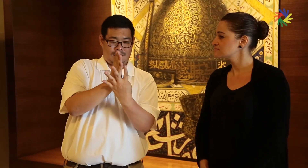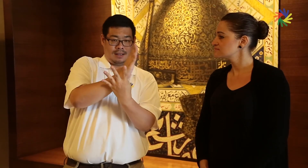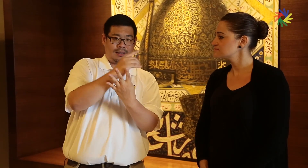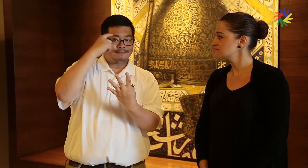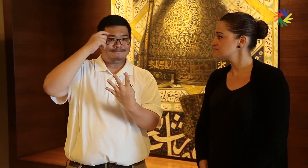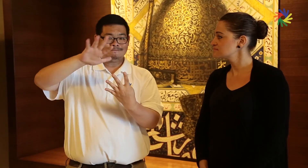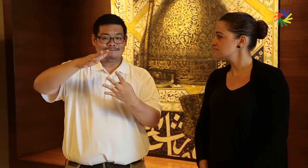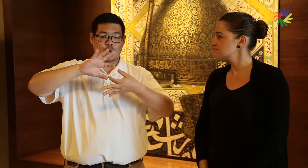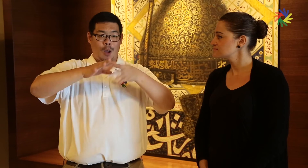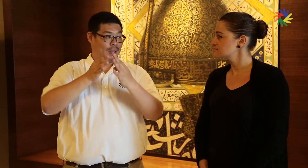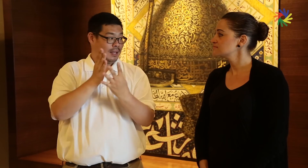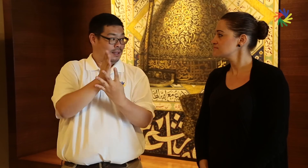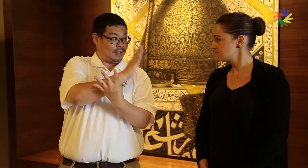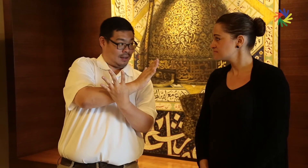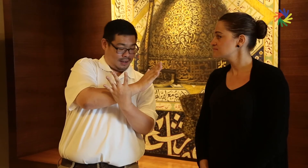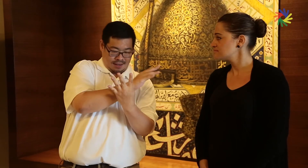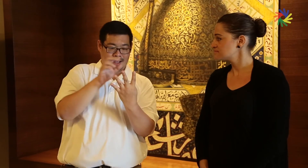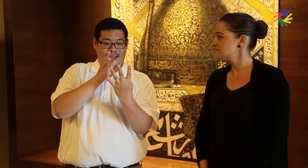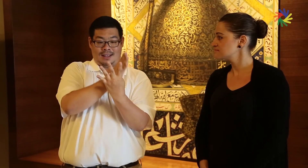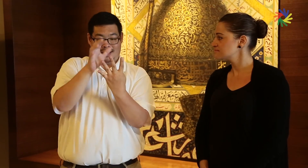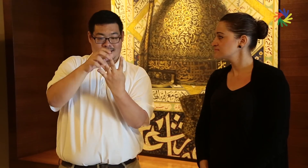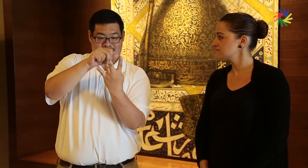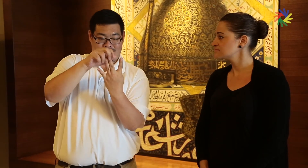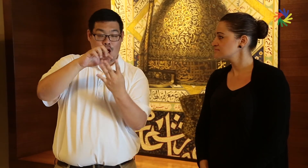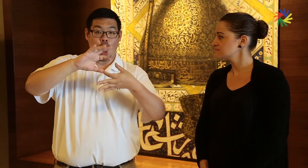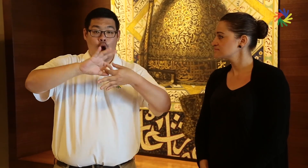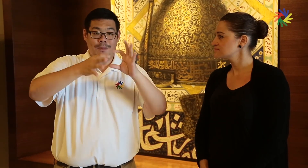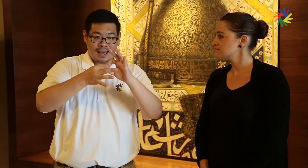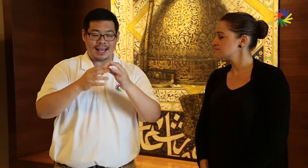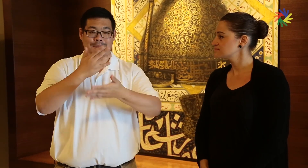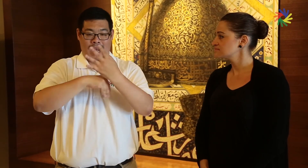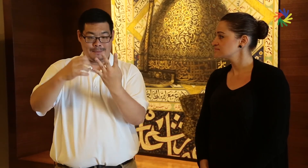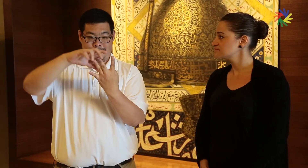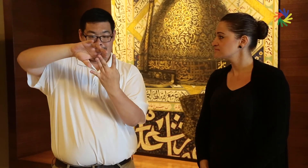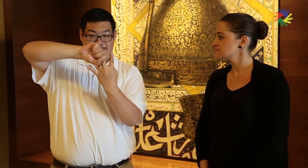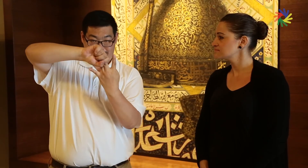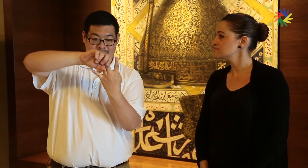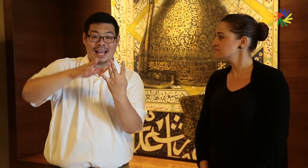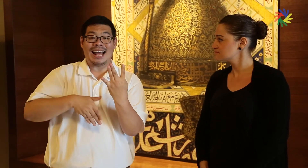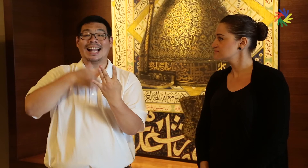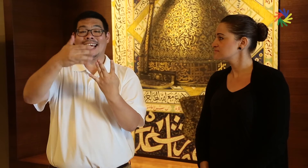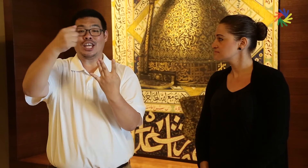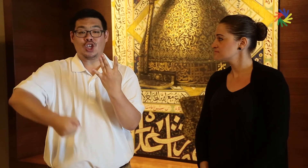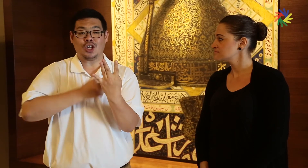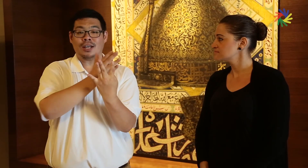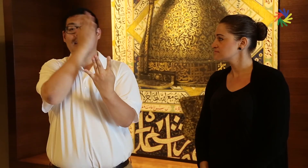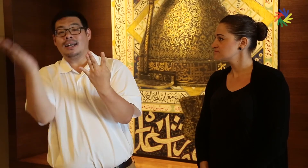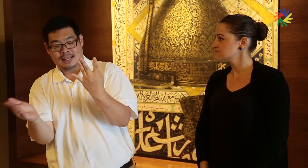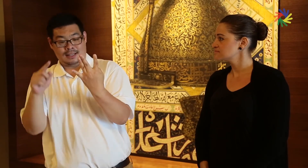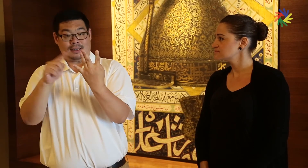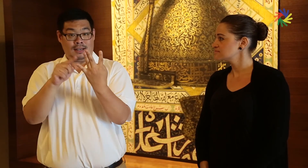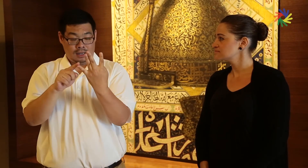President Rukhledev recently explained the benefits of holding